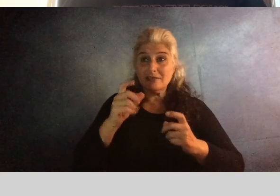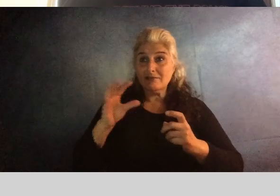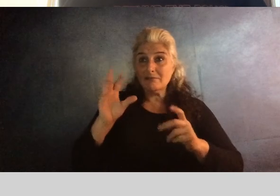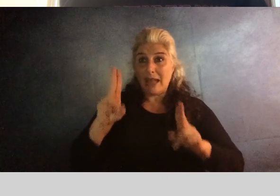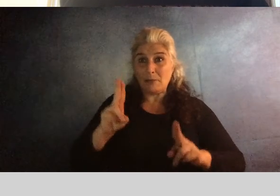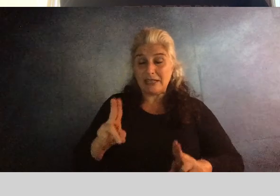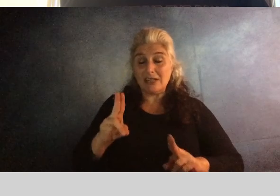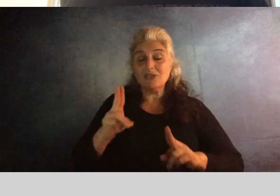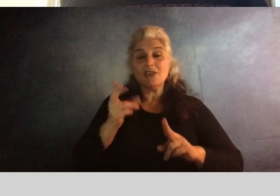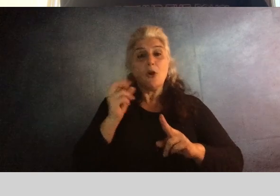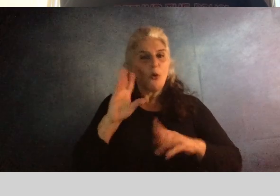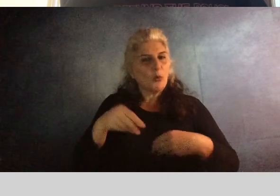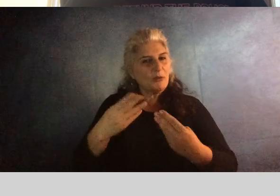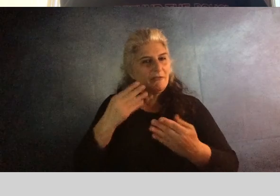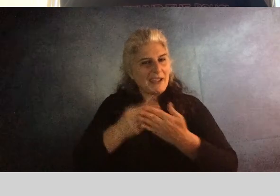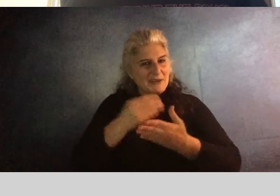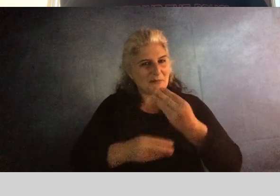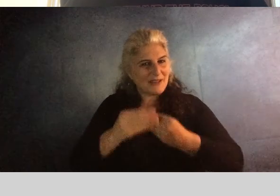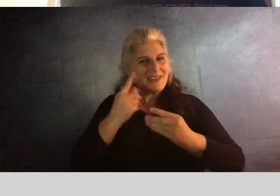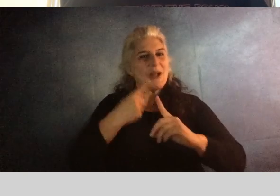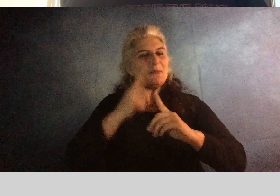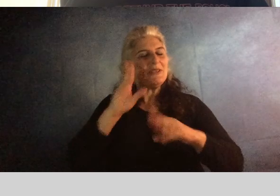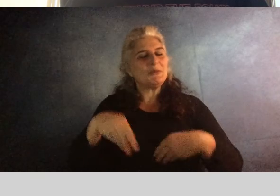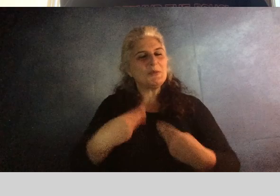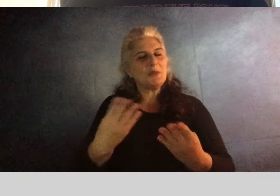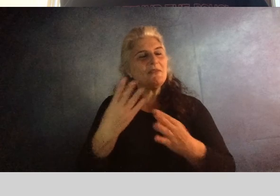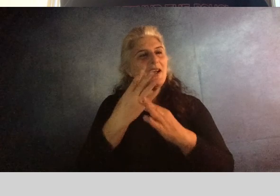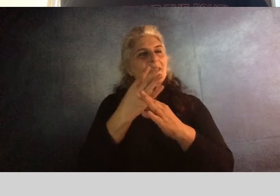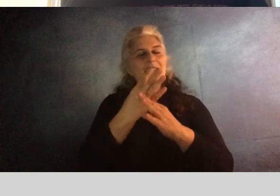We also provide some free resources on our GitHub repository